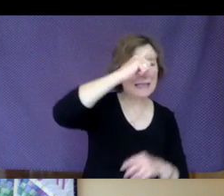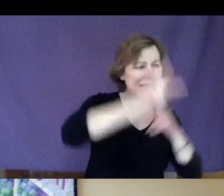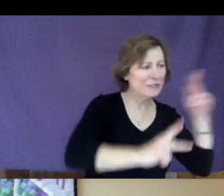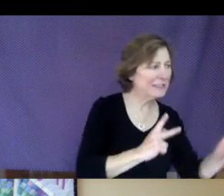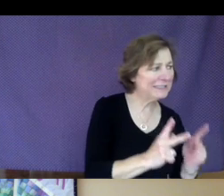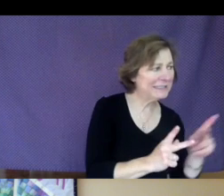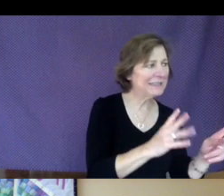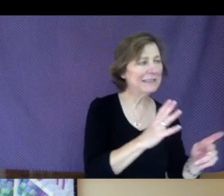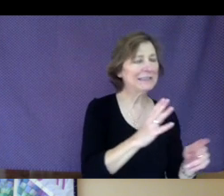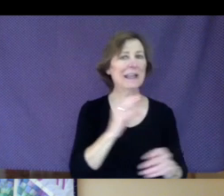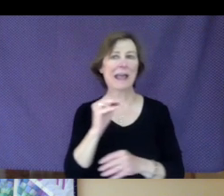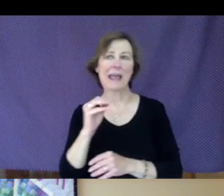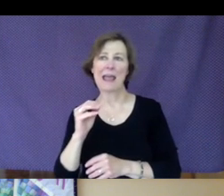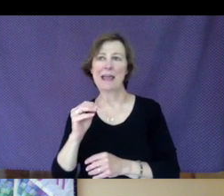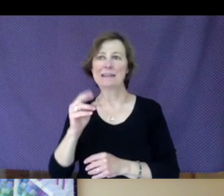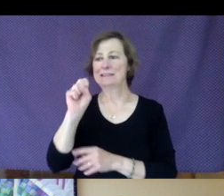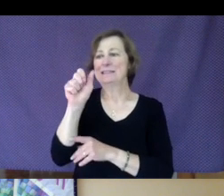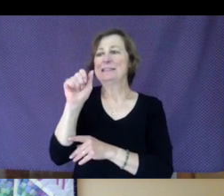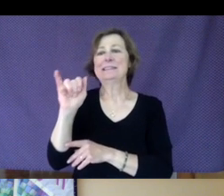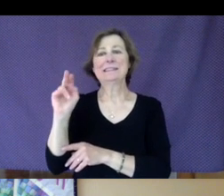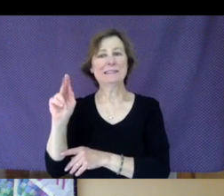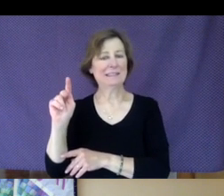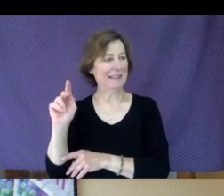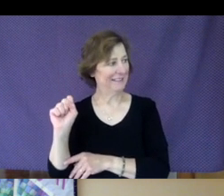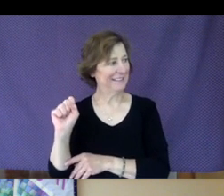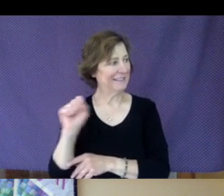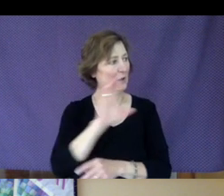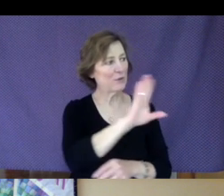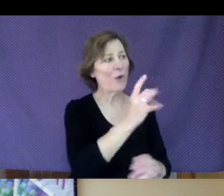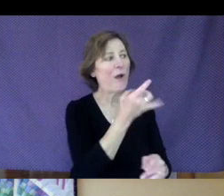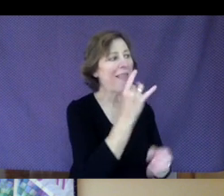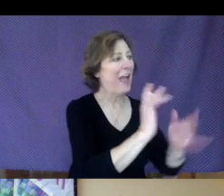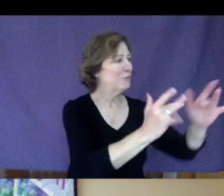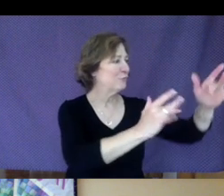Your light shines as bright as the stars to which you once belonged